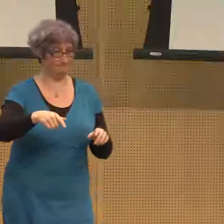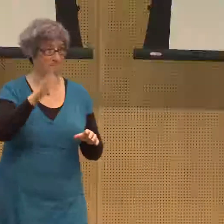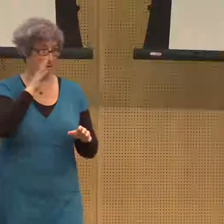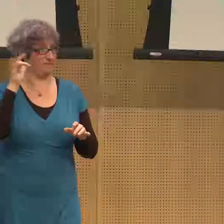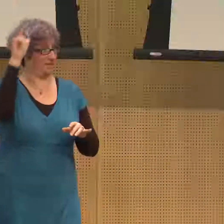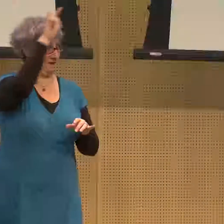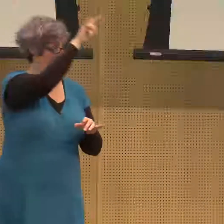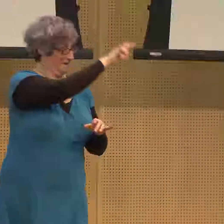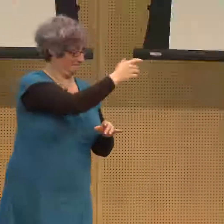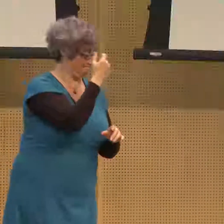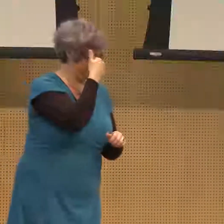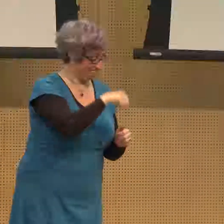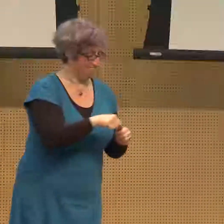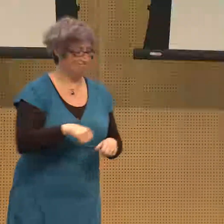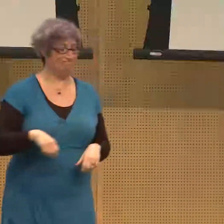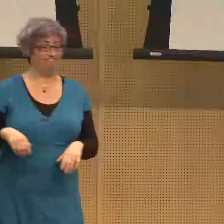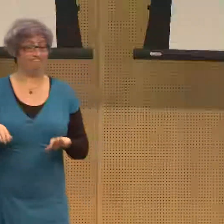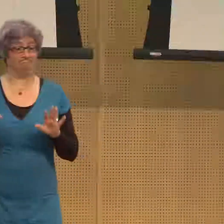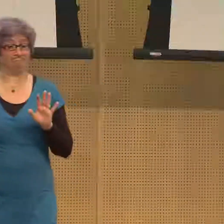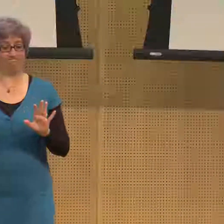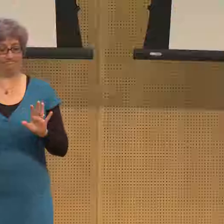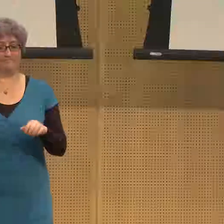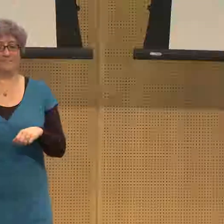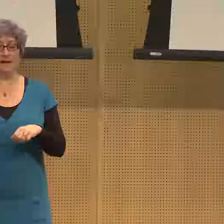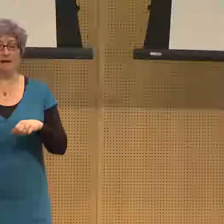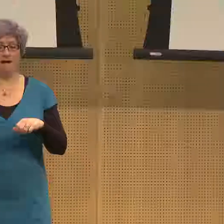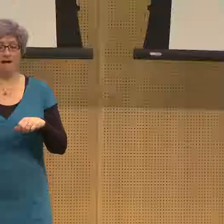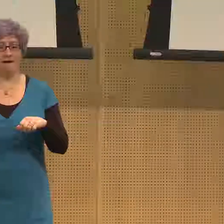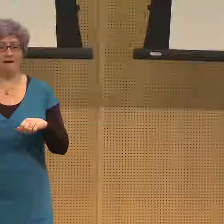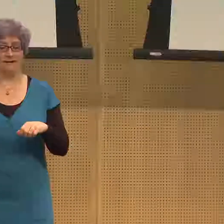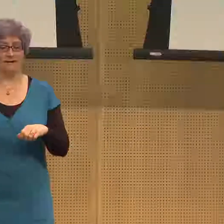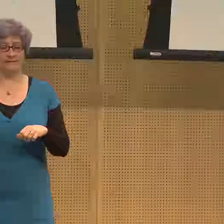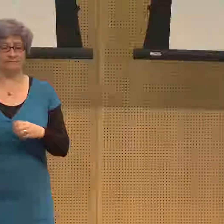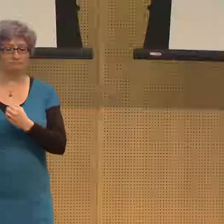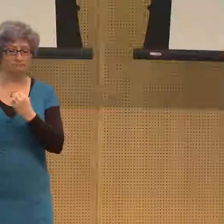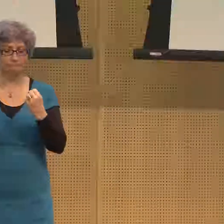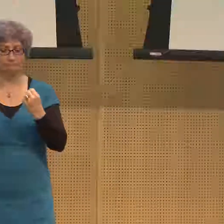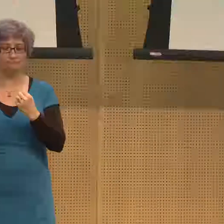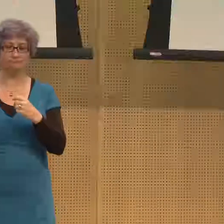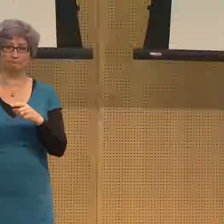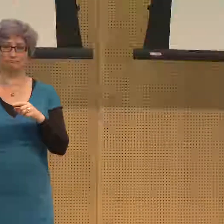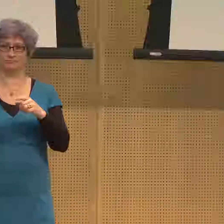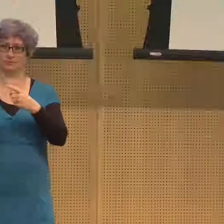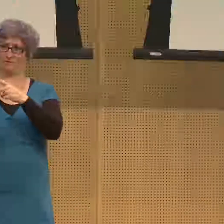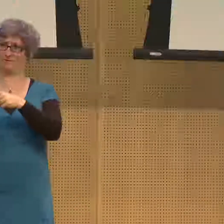I sat in the front. Ok. My mom was, you know, in another place, remember. She wasn't with us.